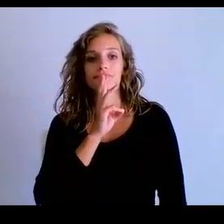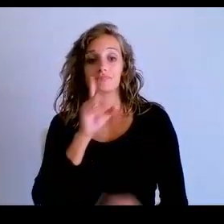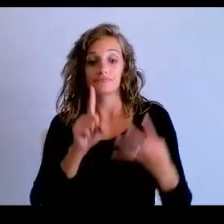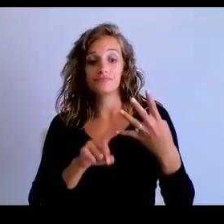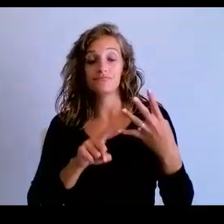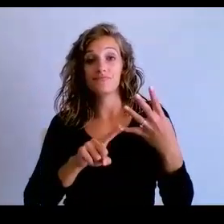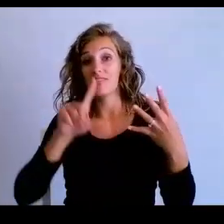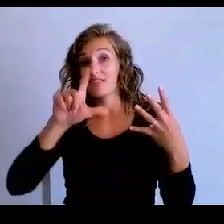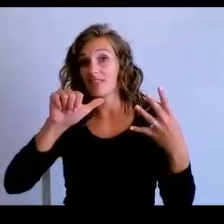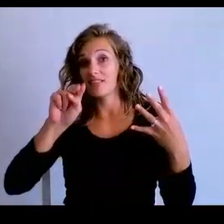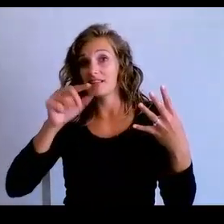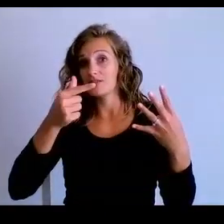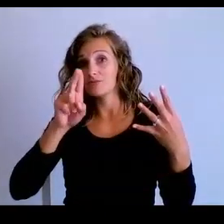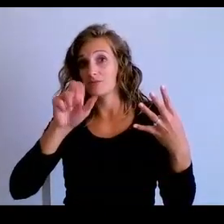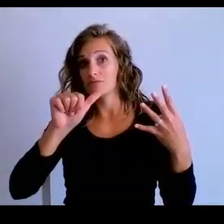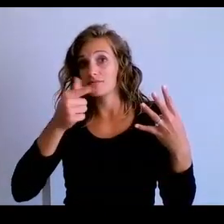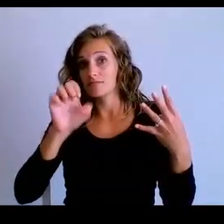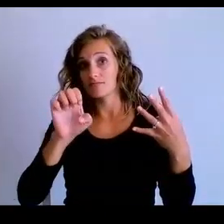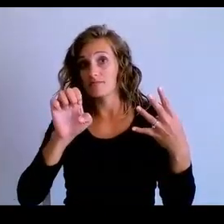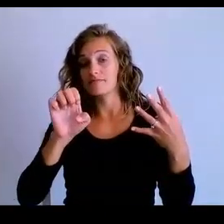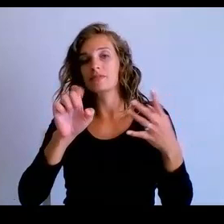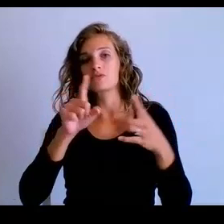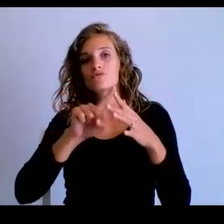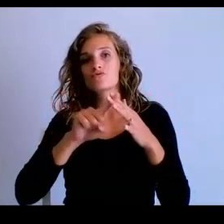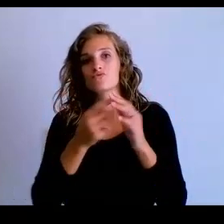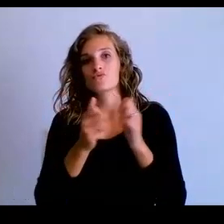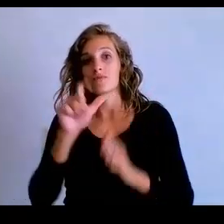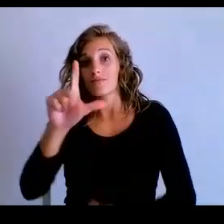handshape w and language again starts with the